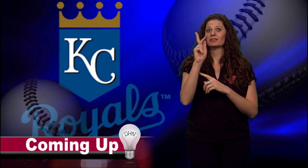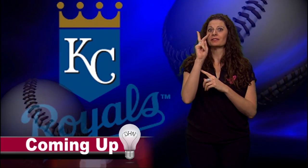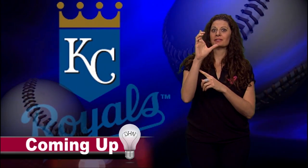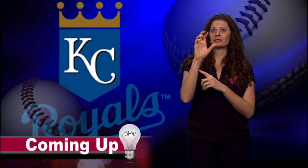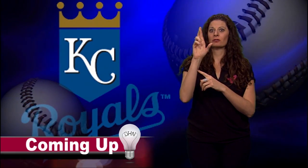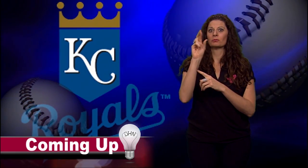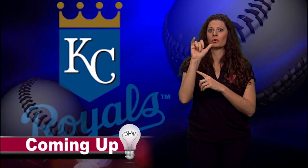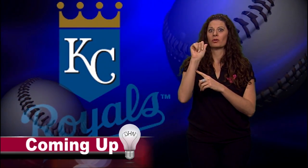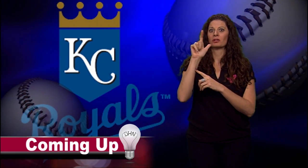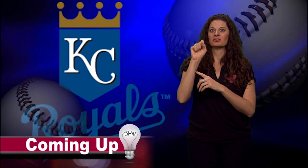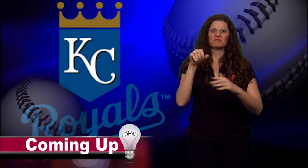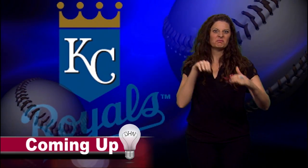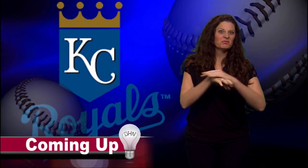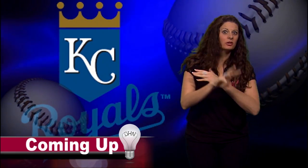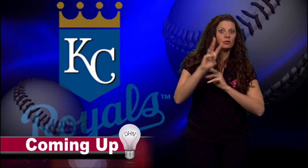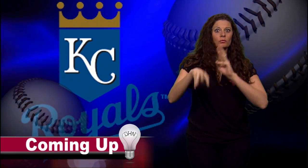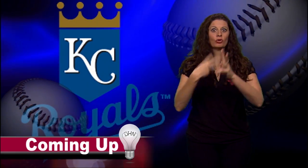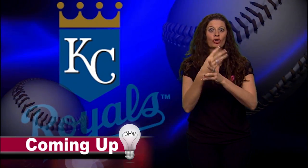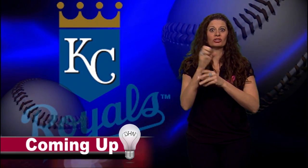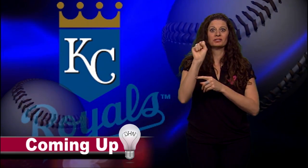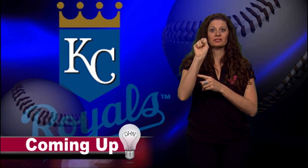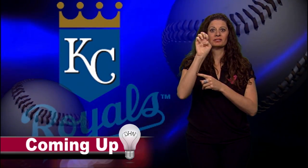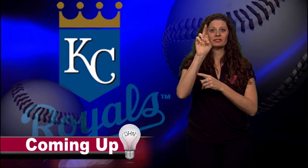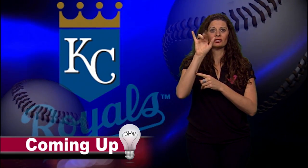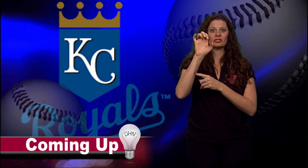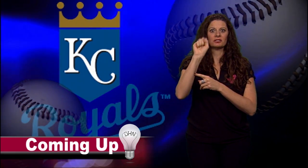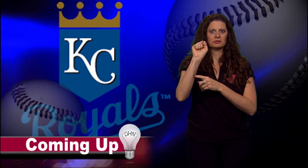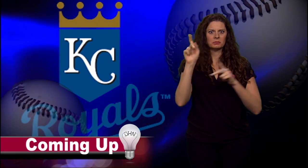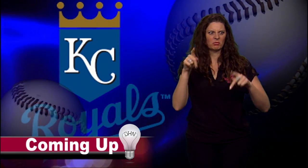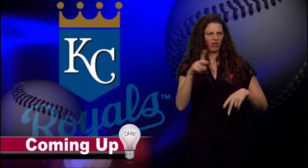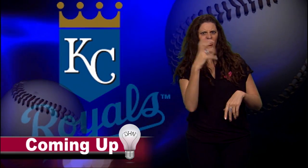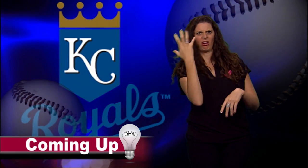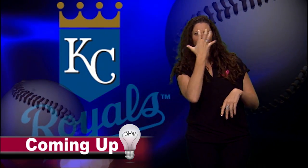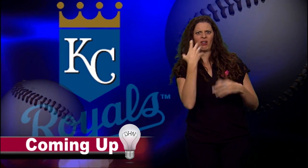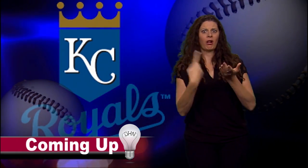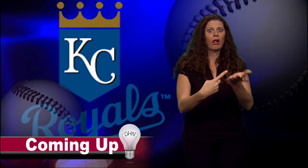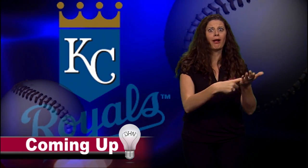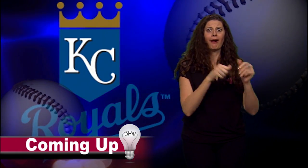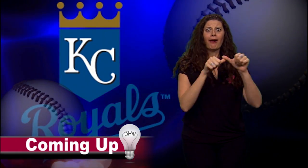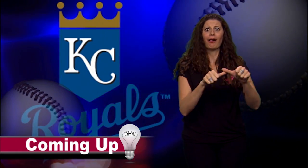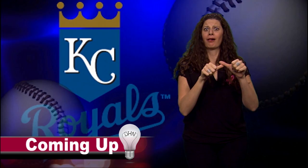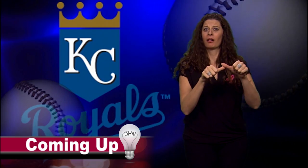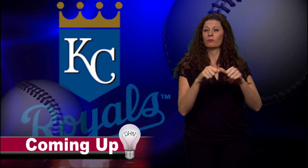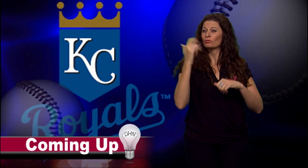The Kansas City Royals are going to the world series… we’ll take a look at why everyone